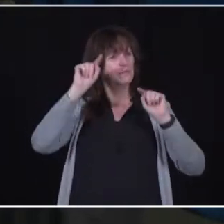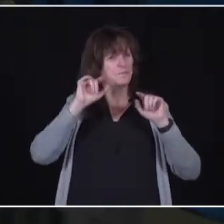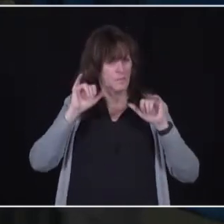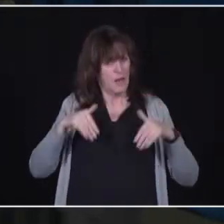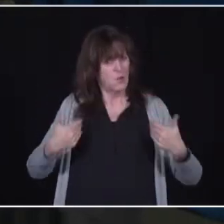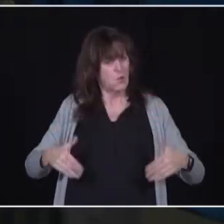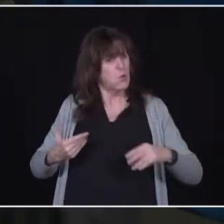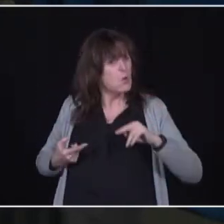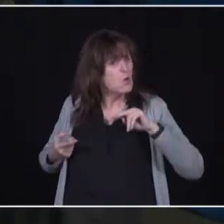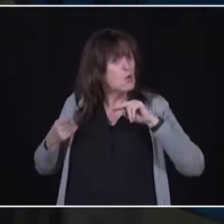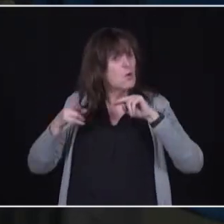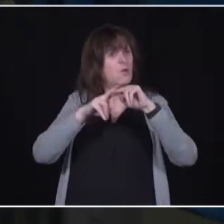In terms of the language,